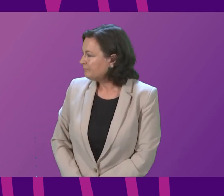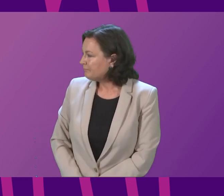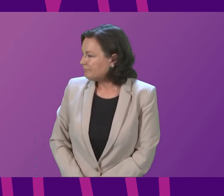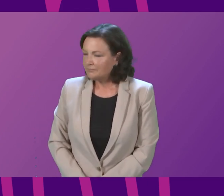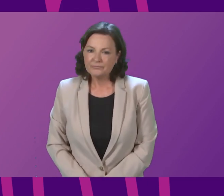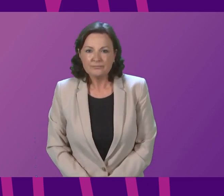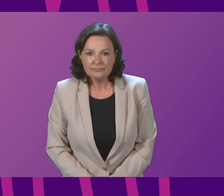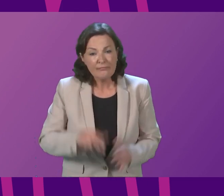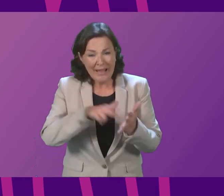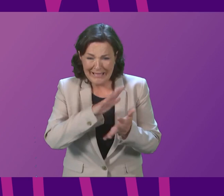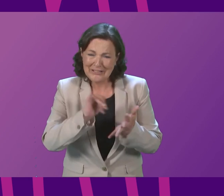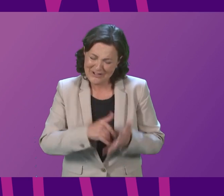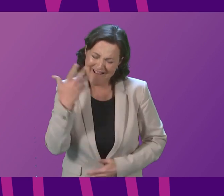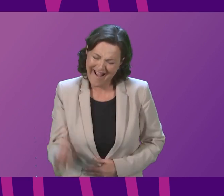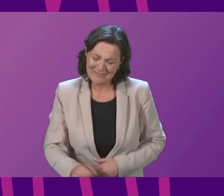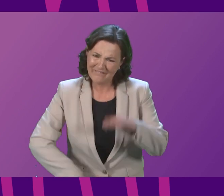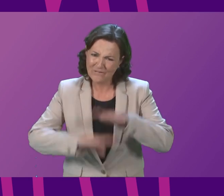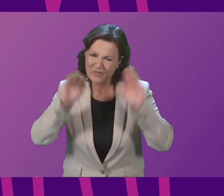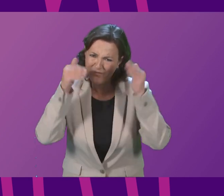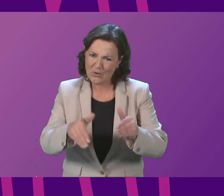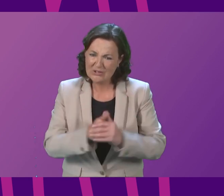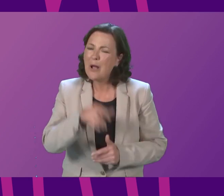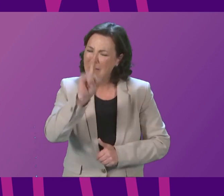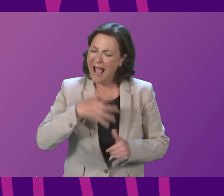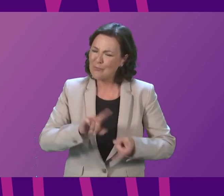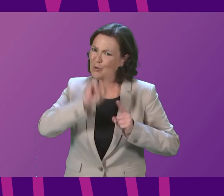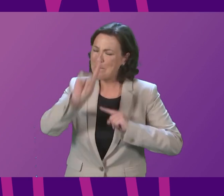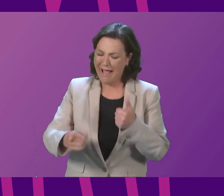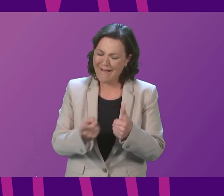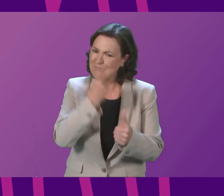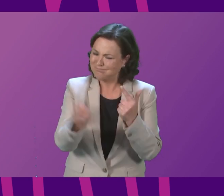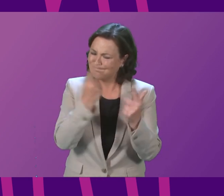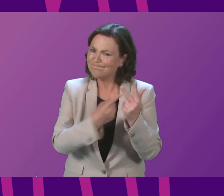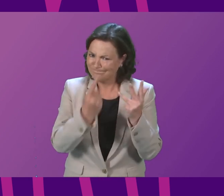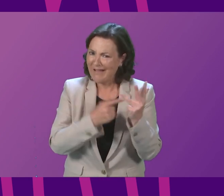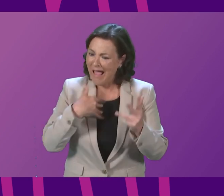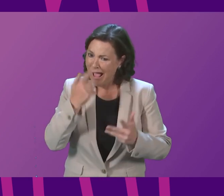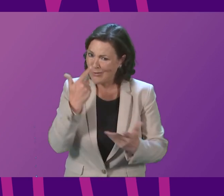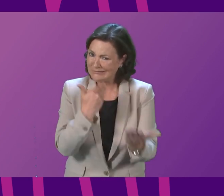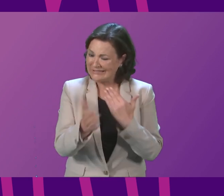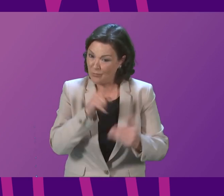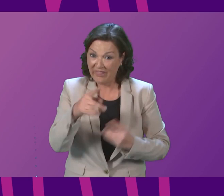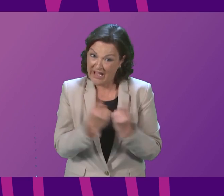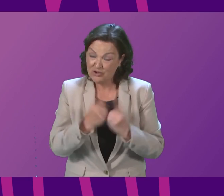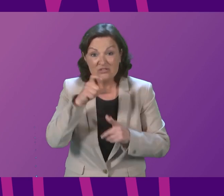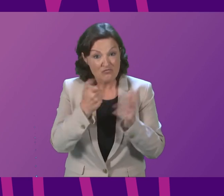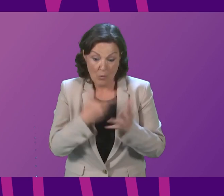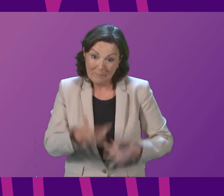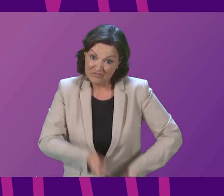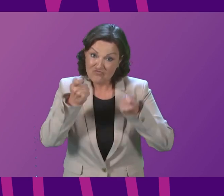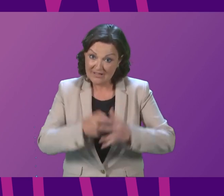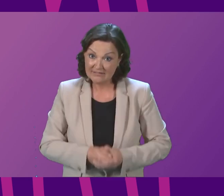However, since Douglas Ross has raised them, I will take them on point by point, and he